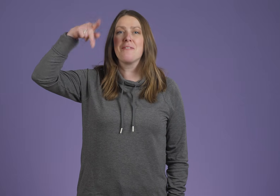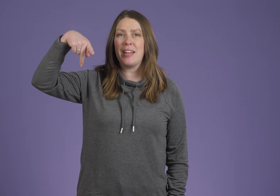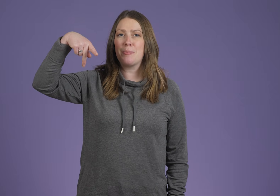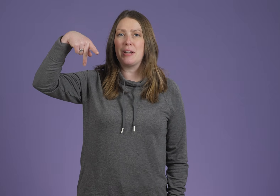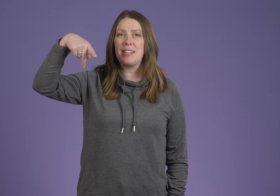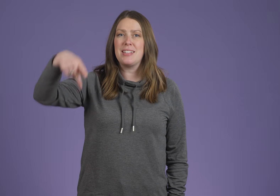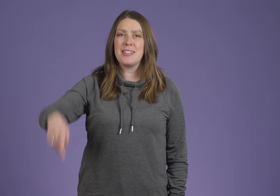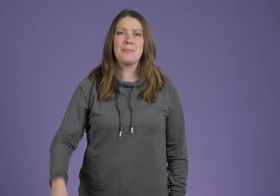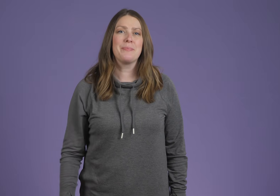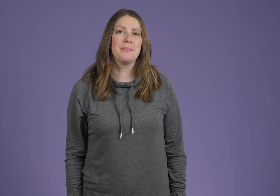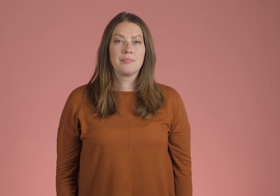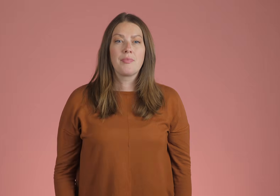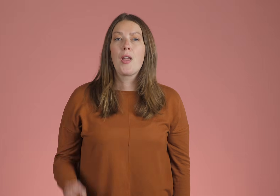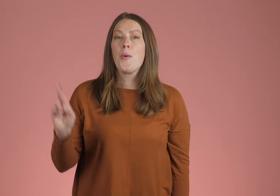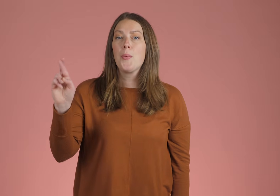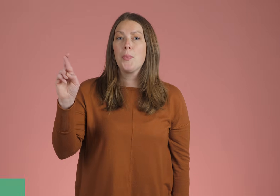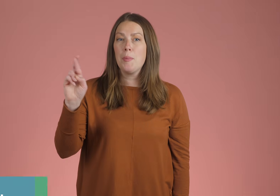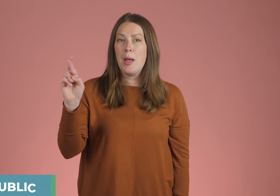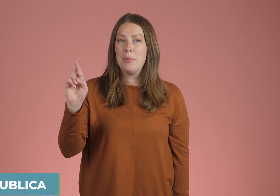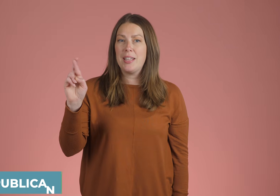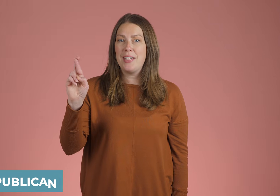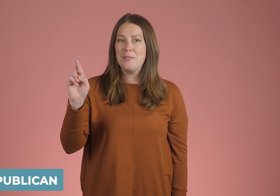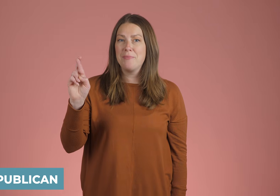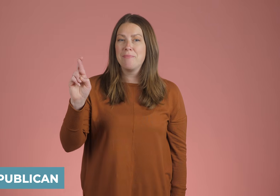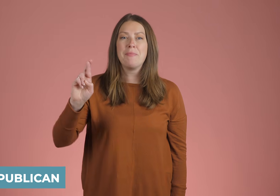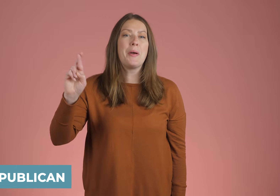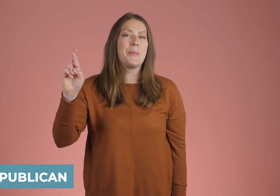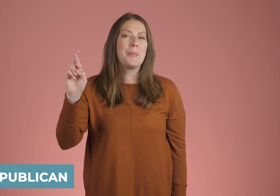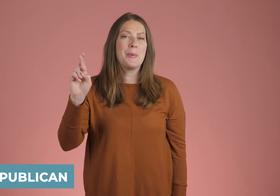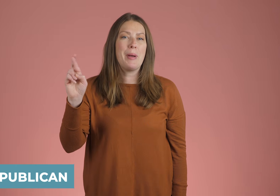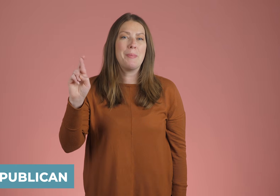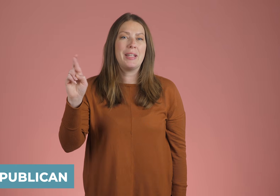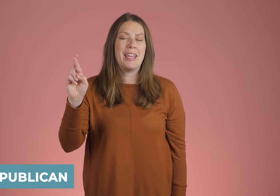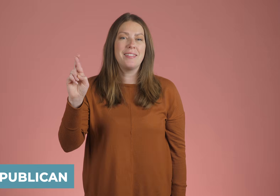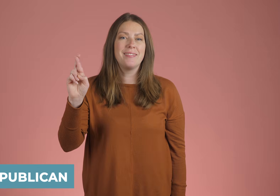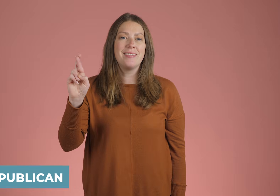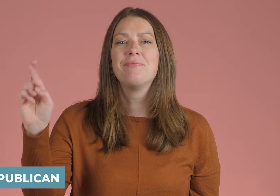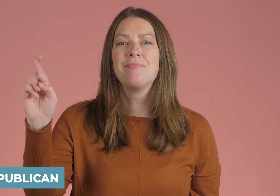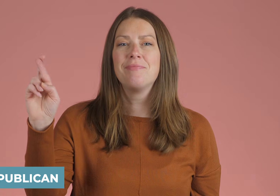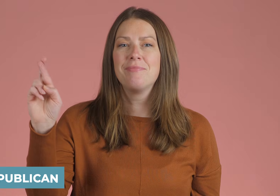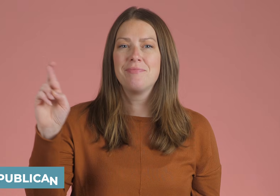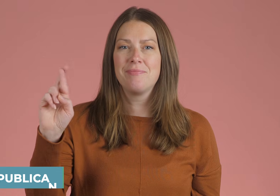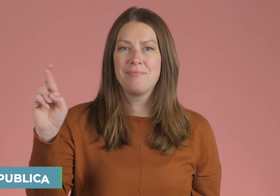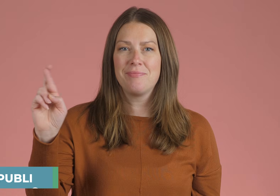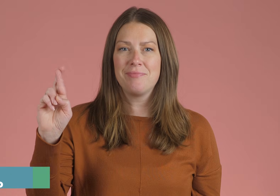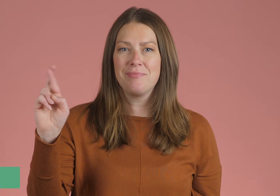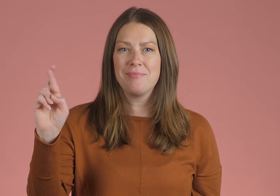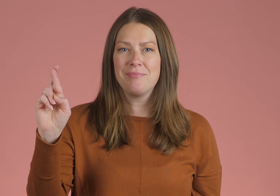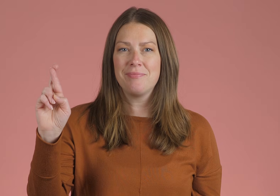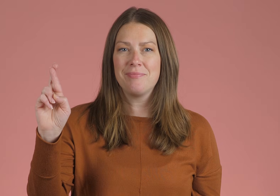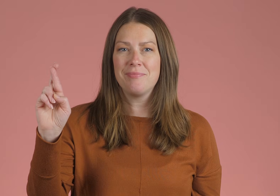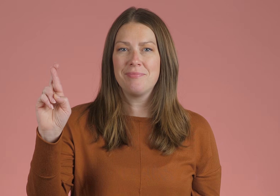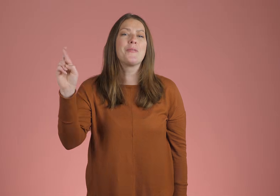Vice President. Republican. It's a shaking R